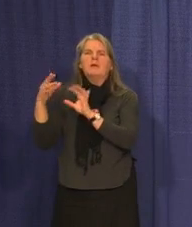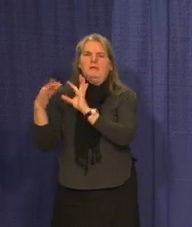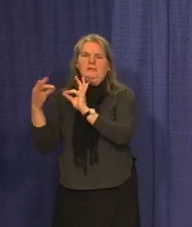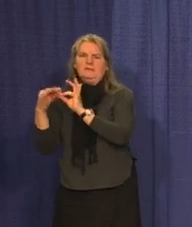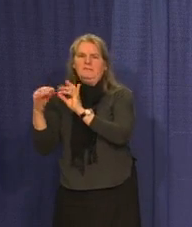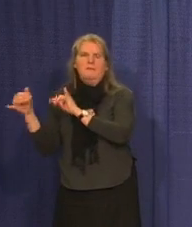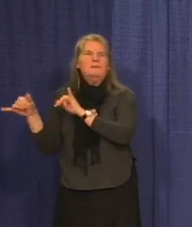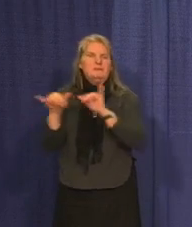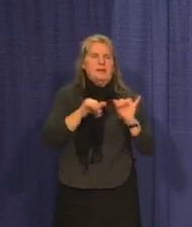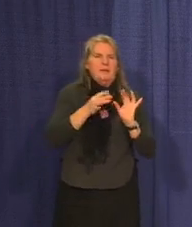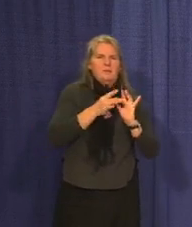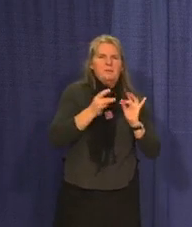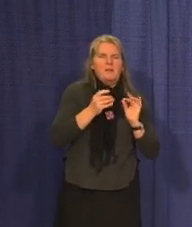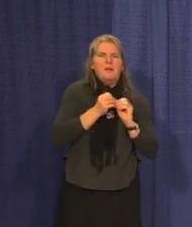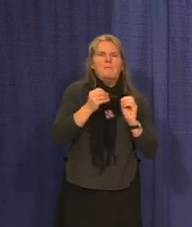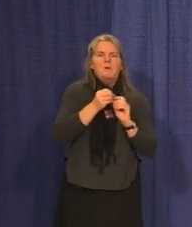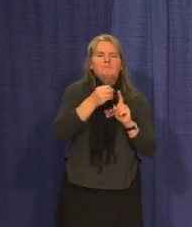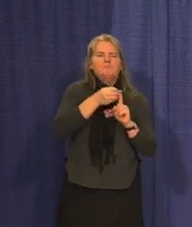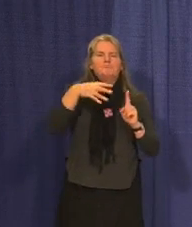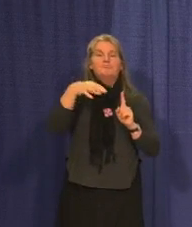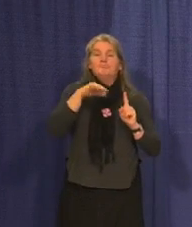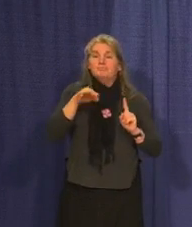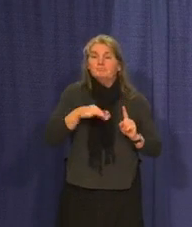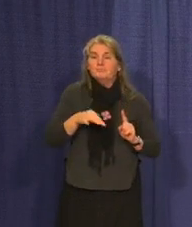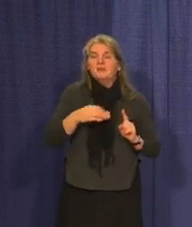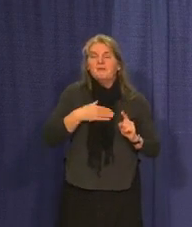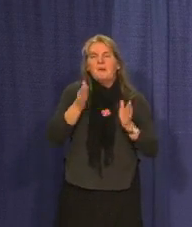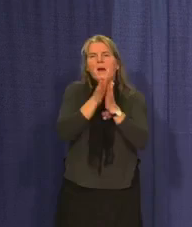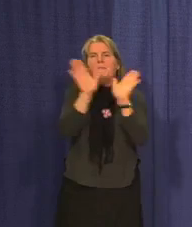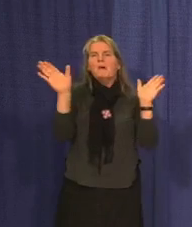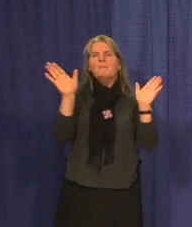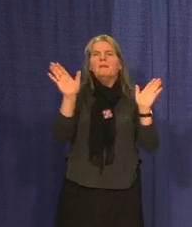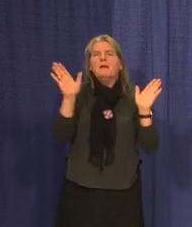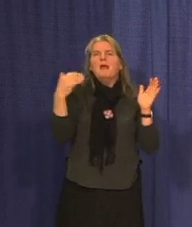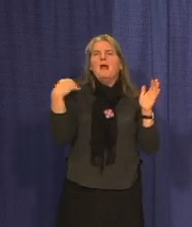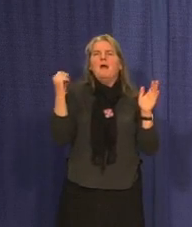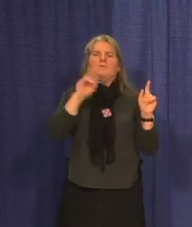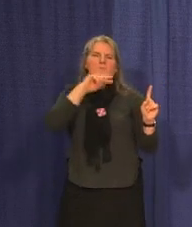just covered. With a little more detail from a